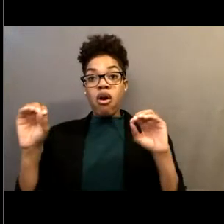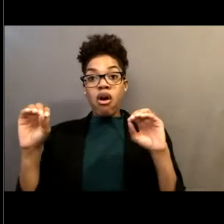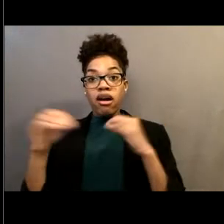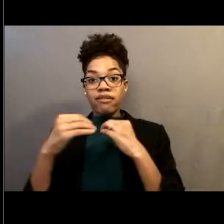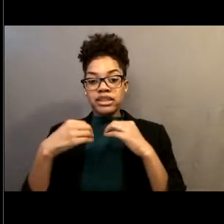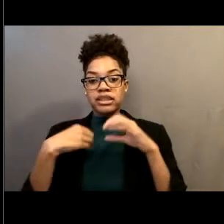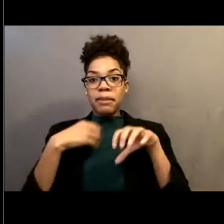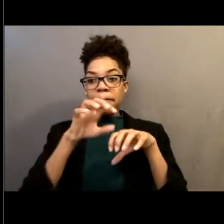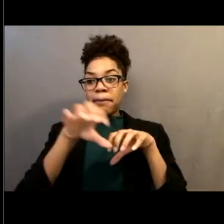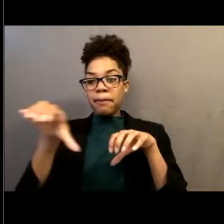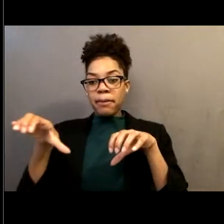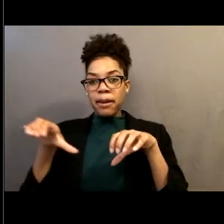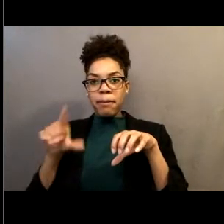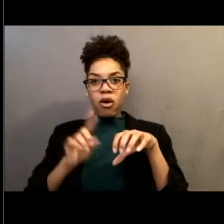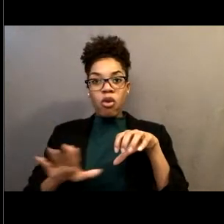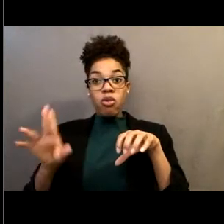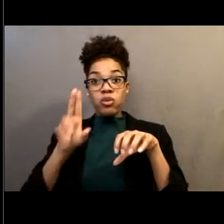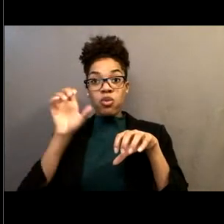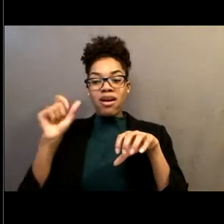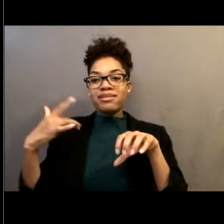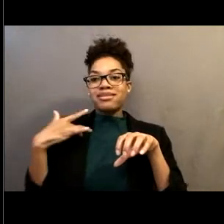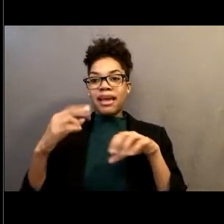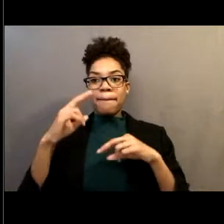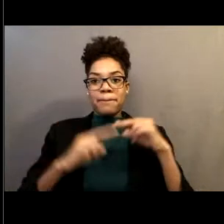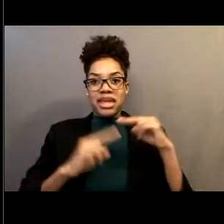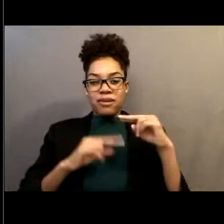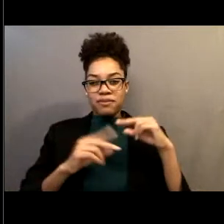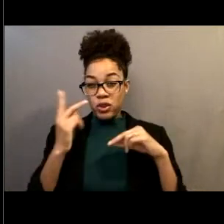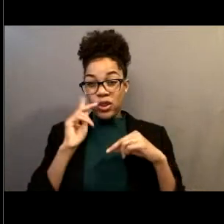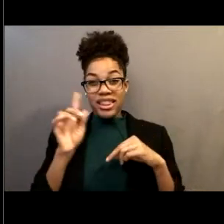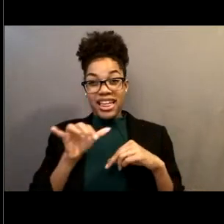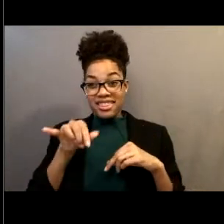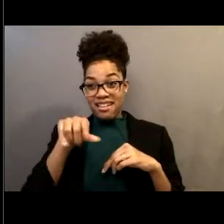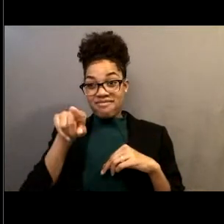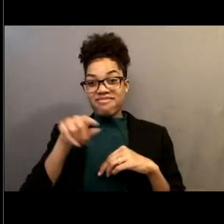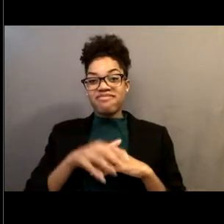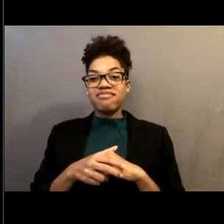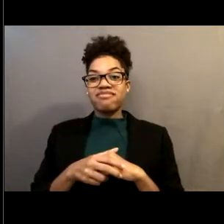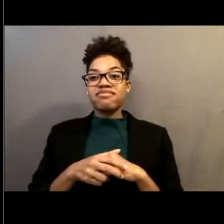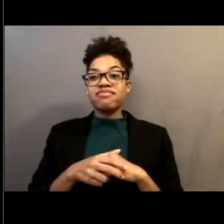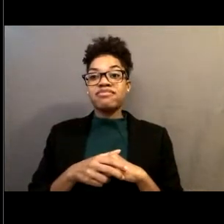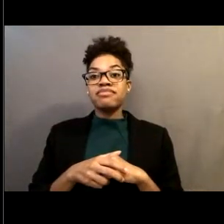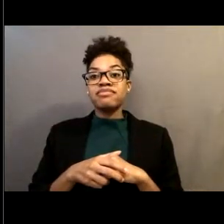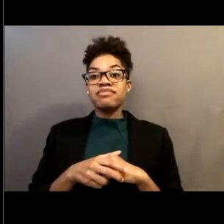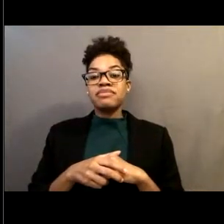But in the lower left-hand corner is a picture of one of the instruments arriving at the facility that the satellite is being built.